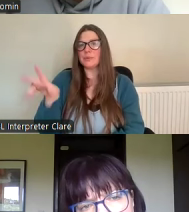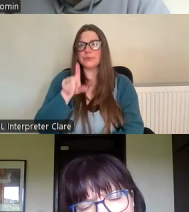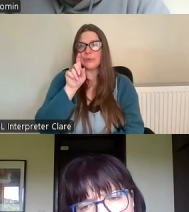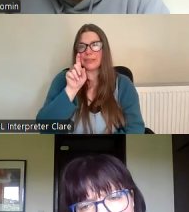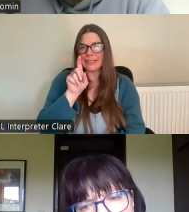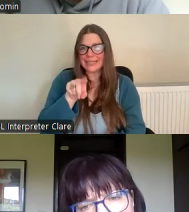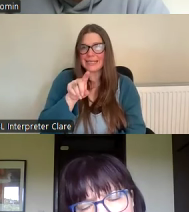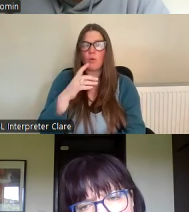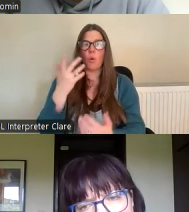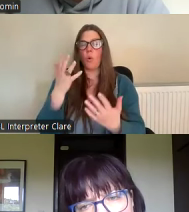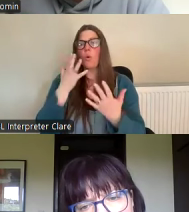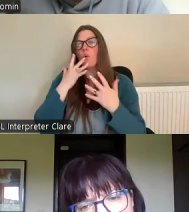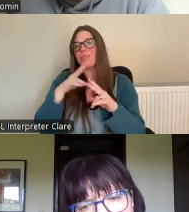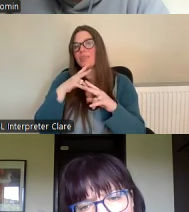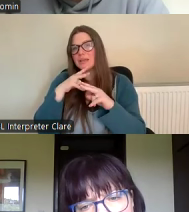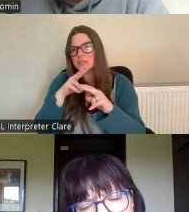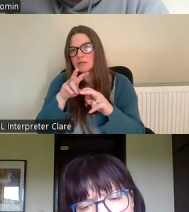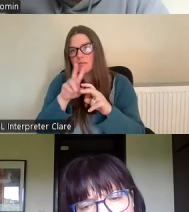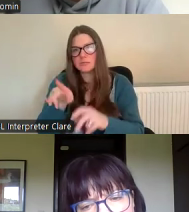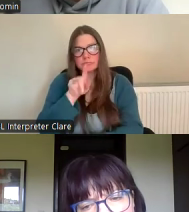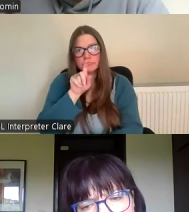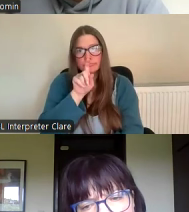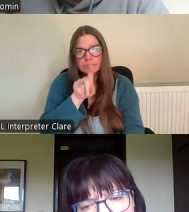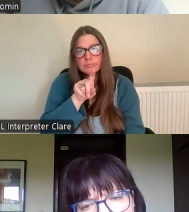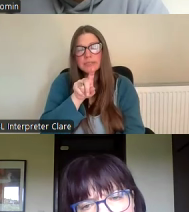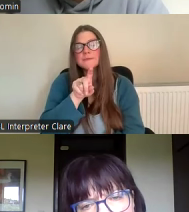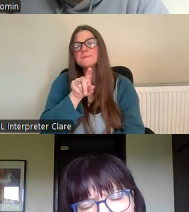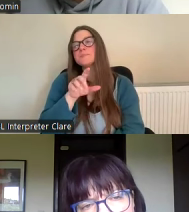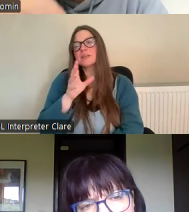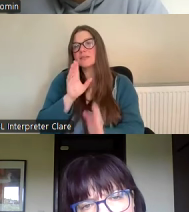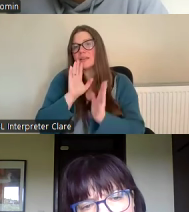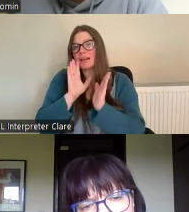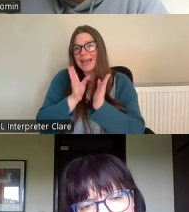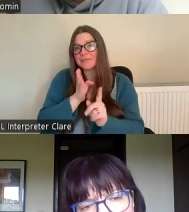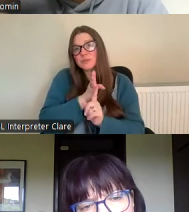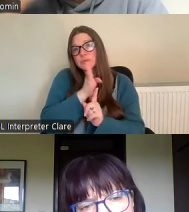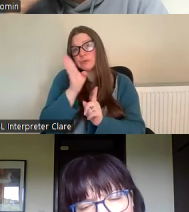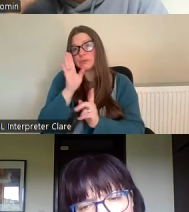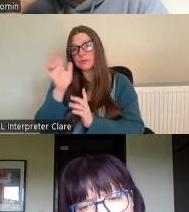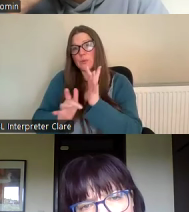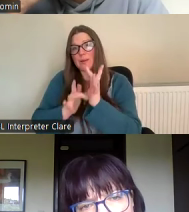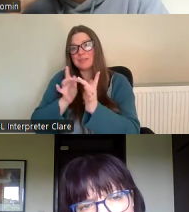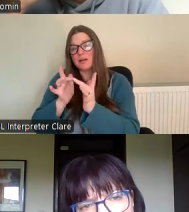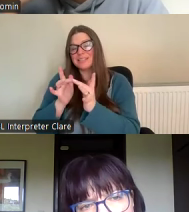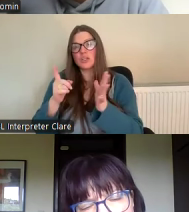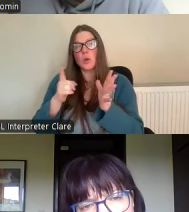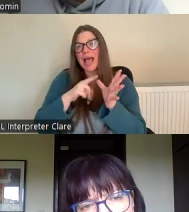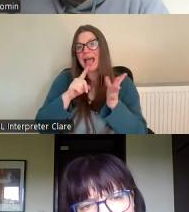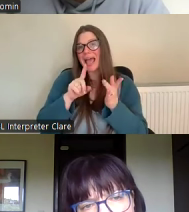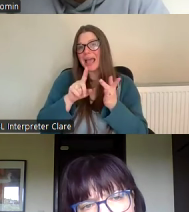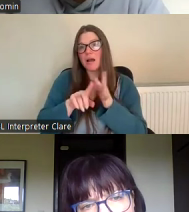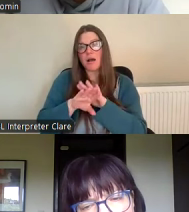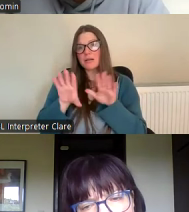for a specific product, and they are going to need to go to a website to book. An AI overview isn't going to let someone book a museum ticket.